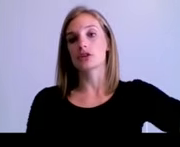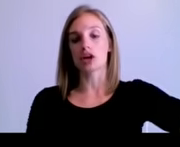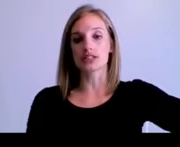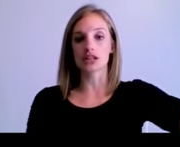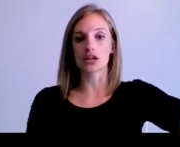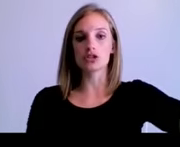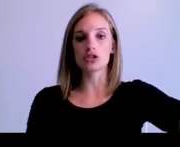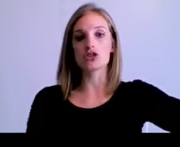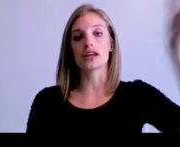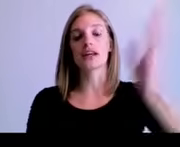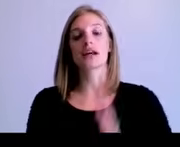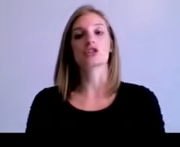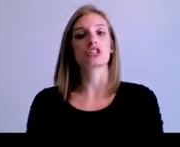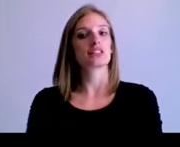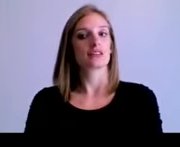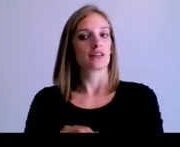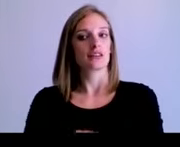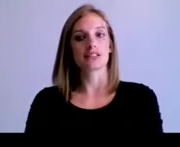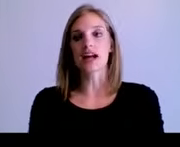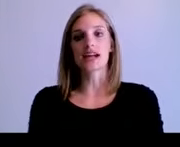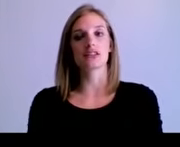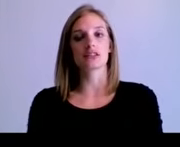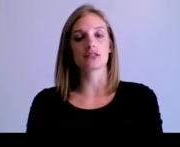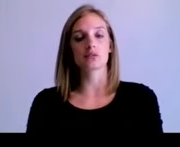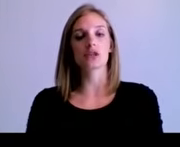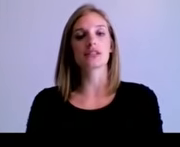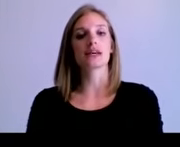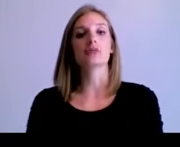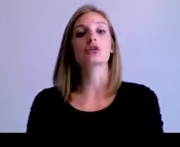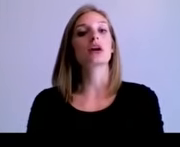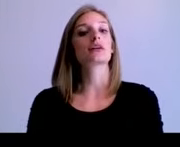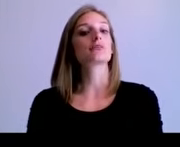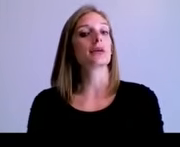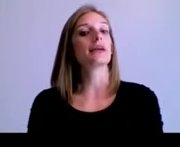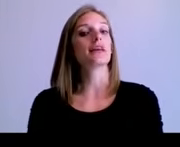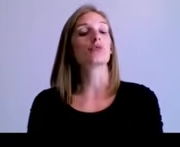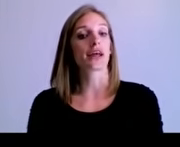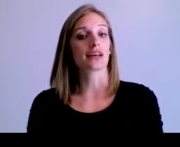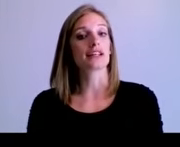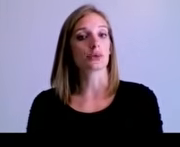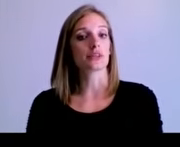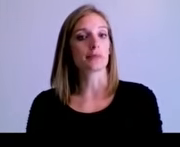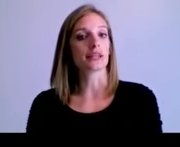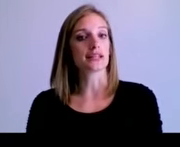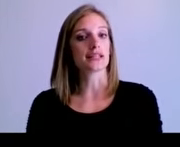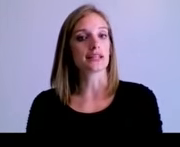across the country and just sign the word to them they may not recognize what that place